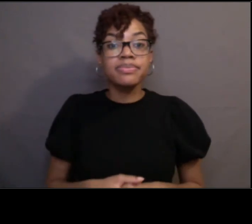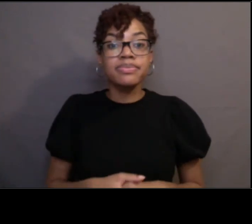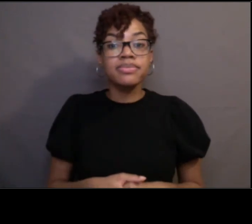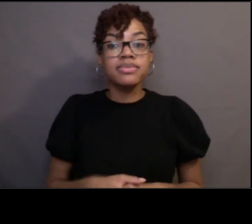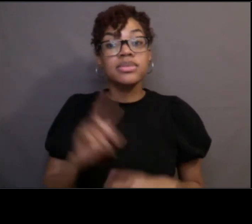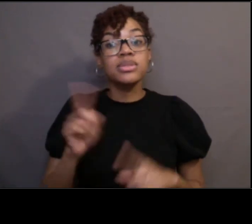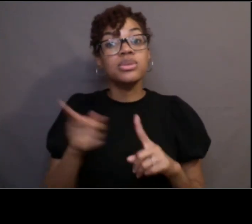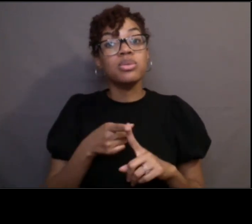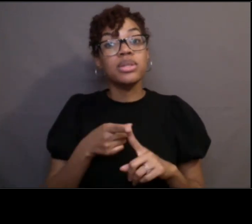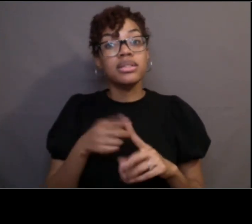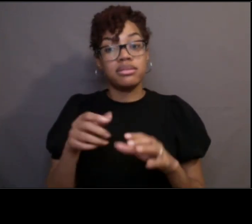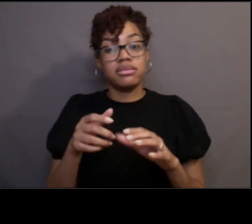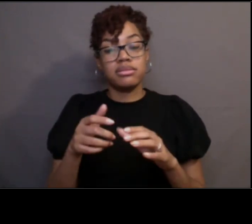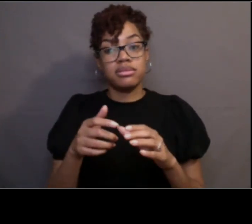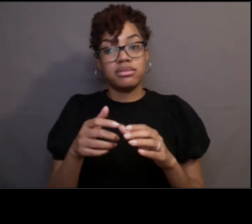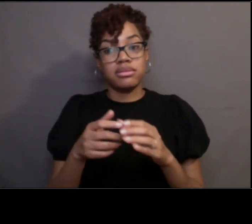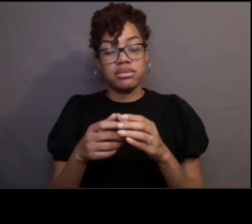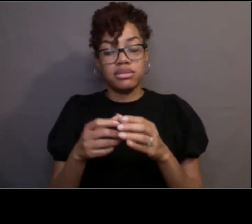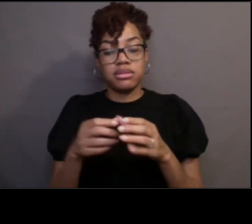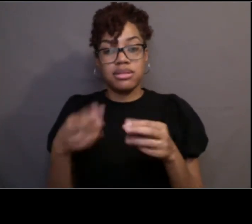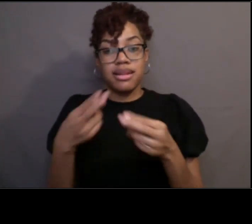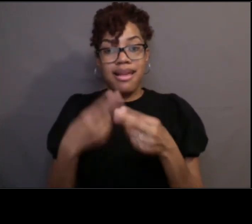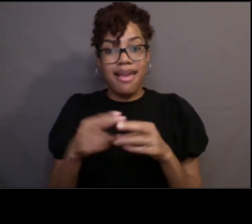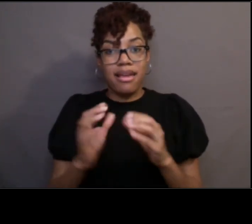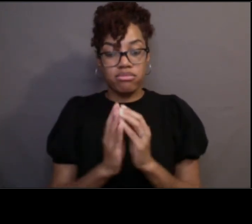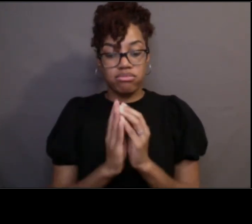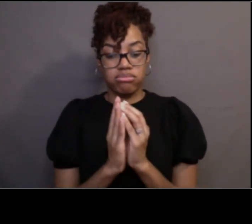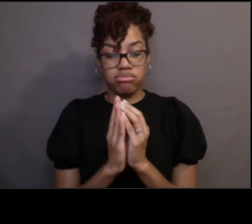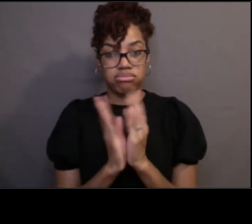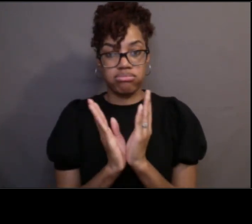so the hatchling turtles, so the little babies will crawl out of the nest